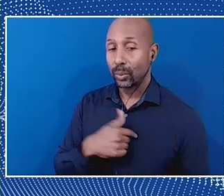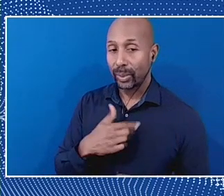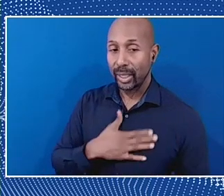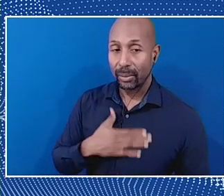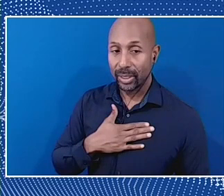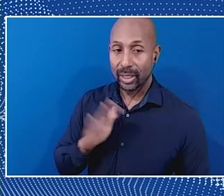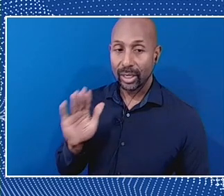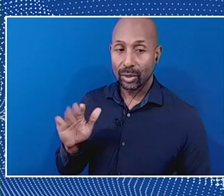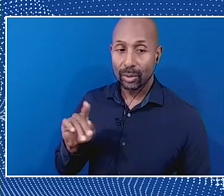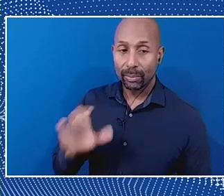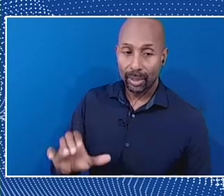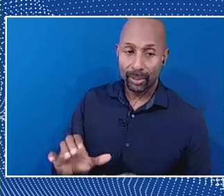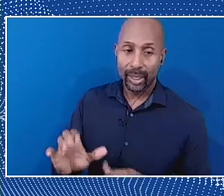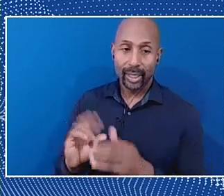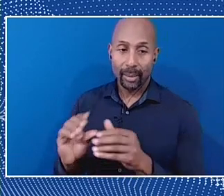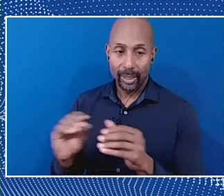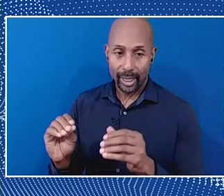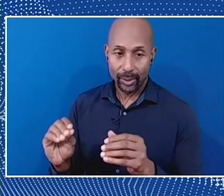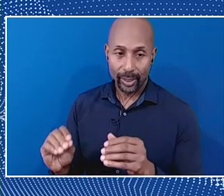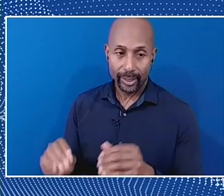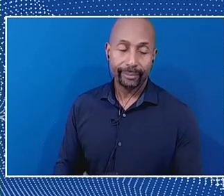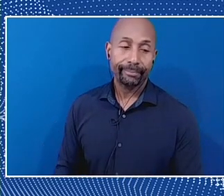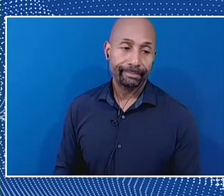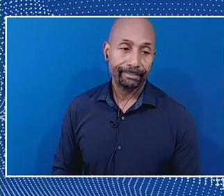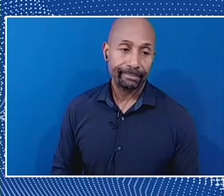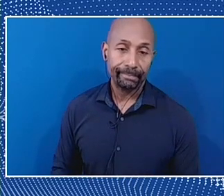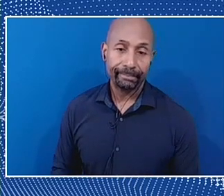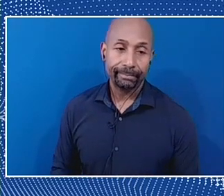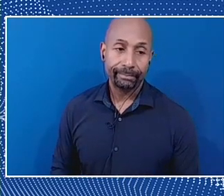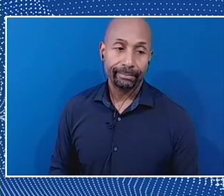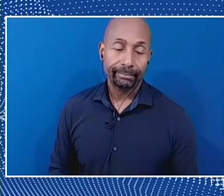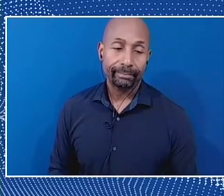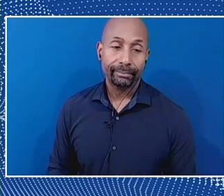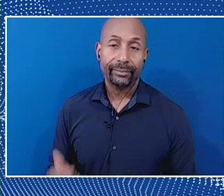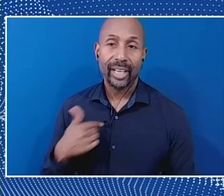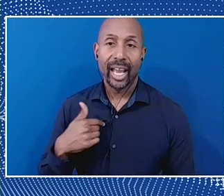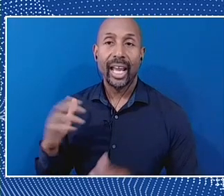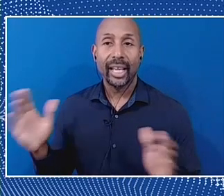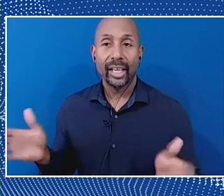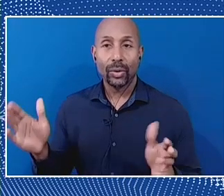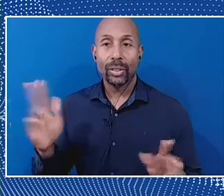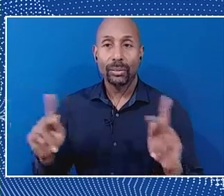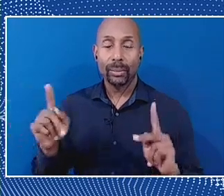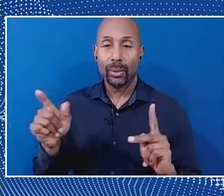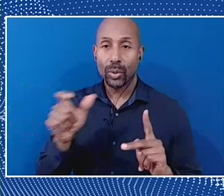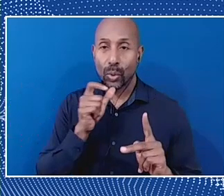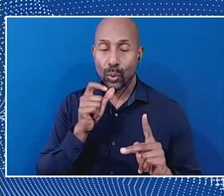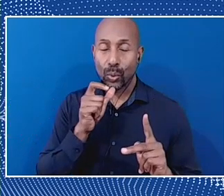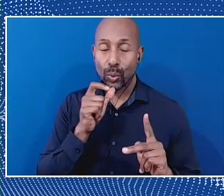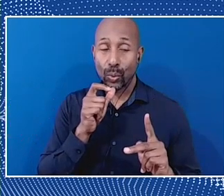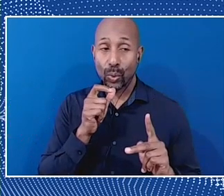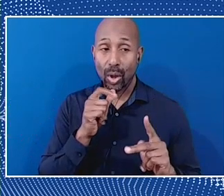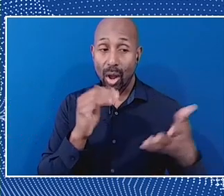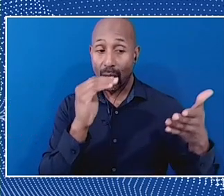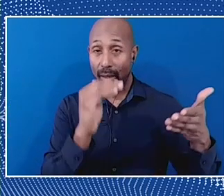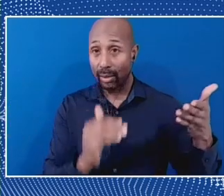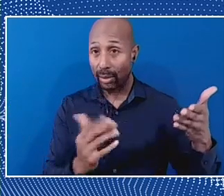commentary. I want to encourage folks who are slotted to speak now between 3:00 and